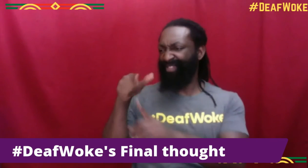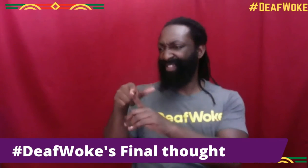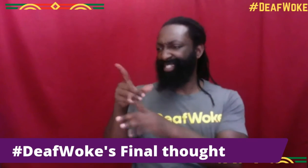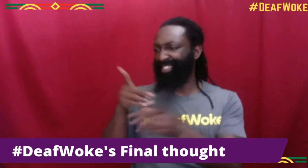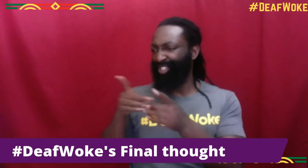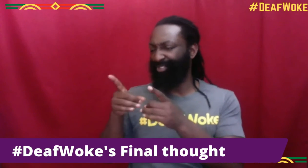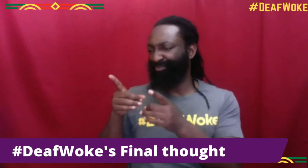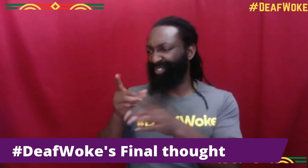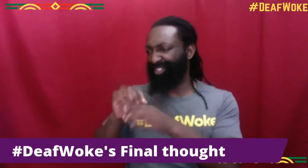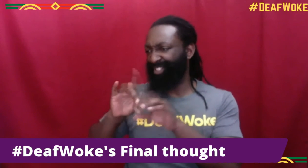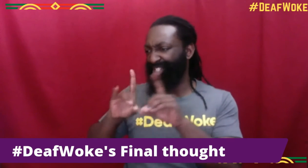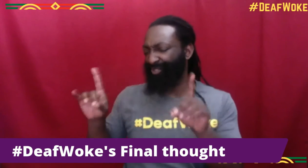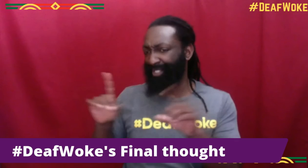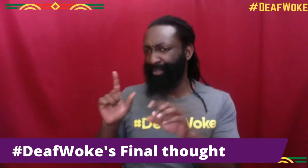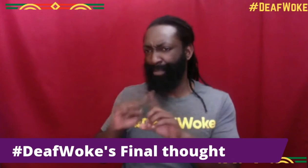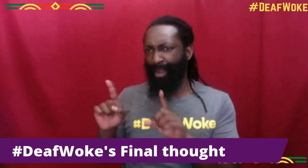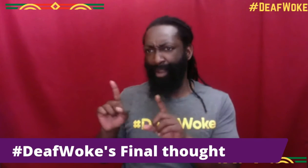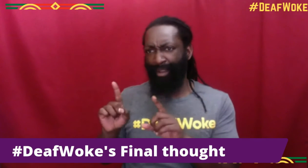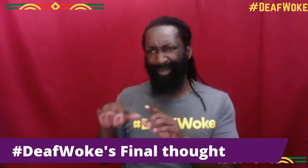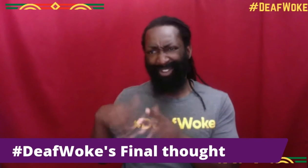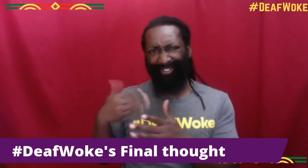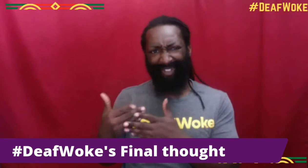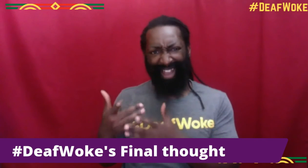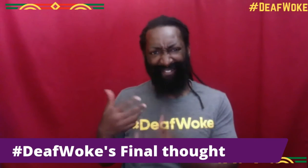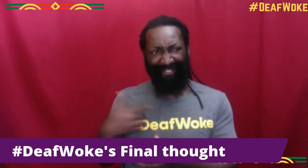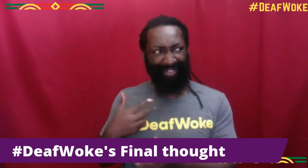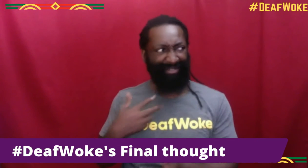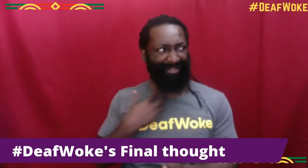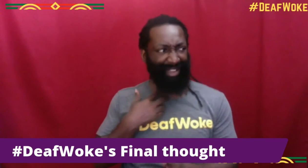maybe you set up a plan and you were like, you know what I want this degree,